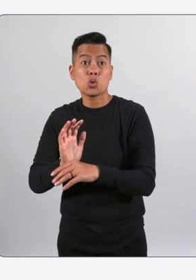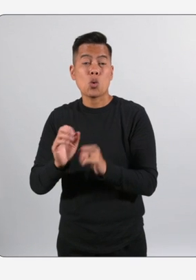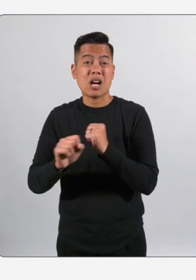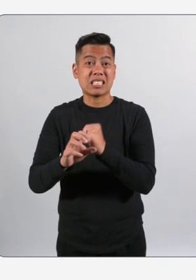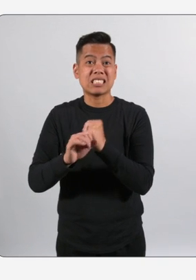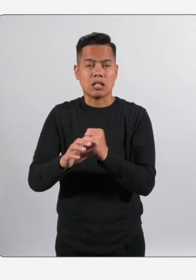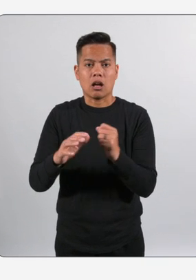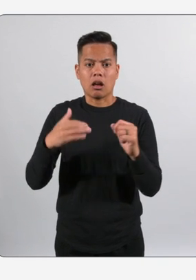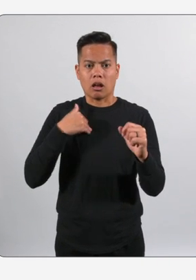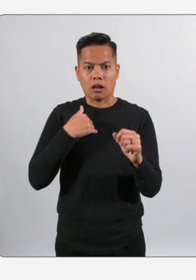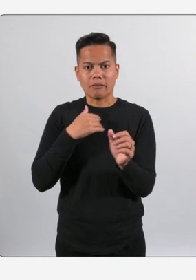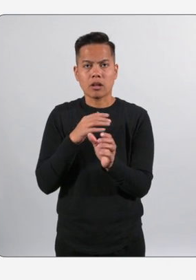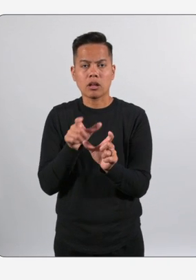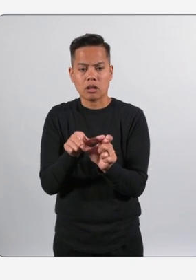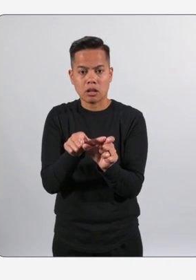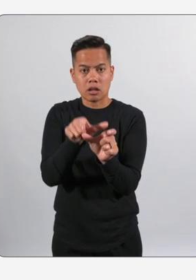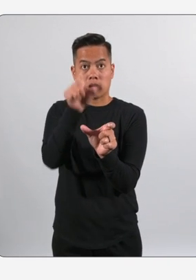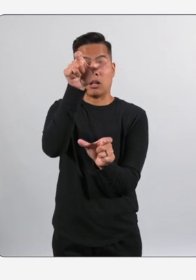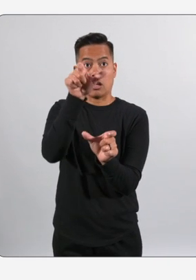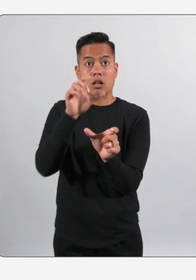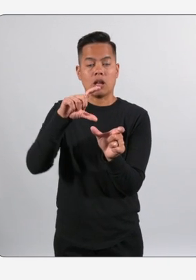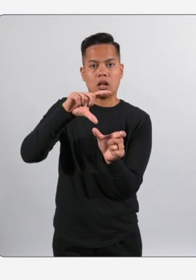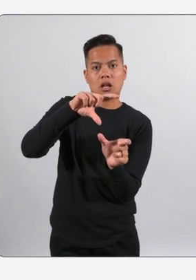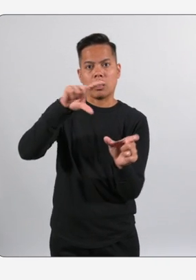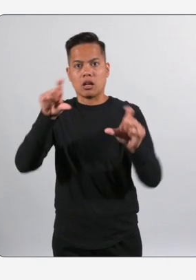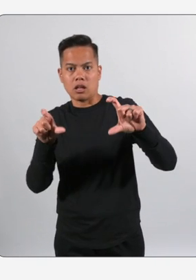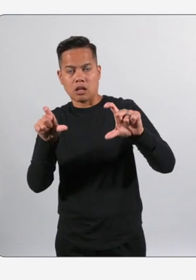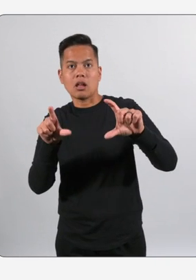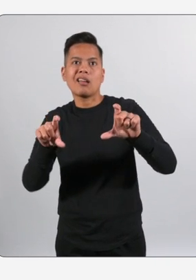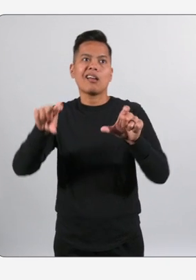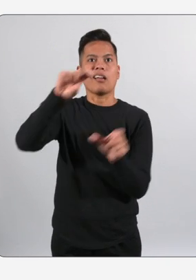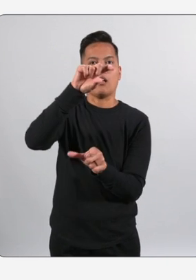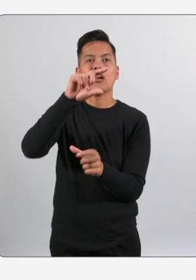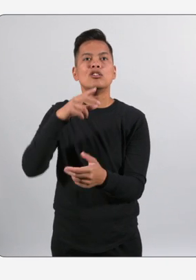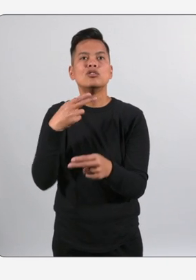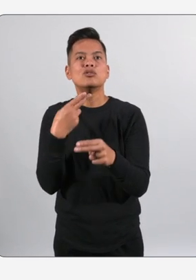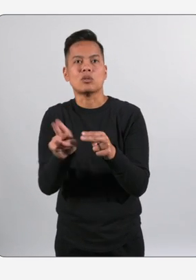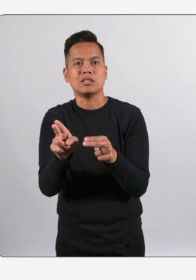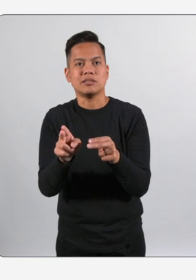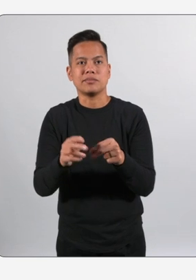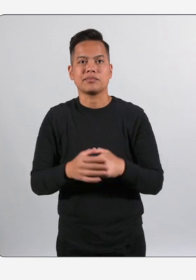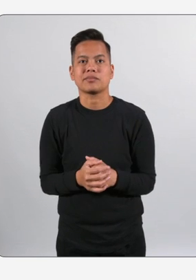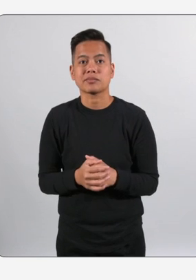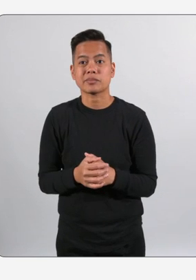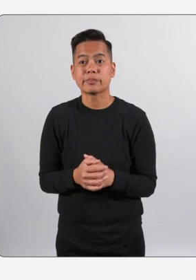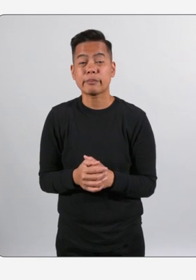ads for YouTube Shorts. Your images and your text, your